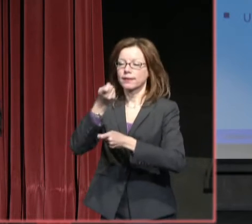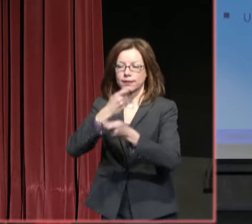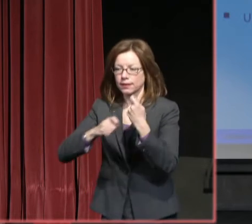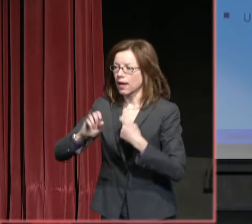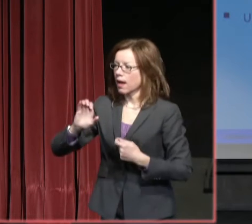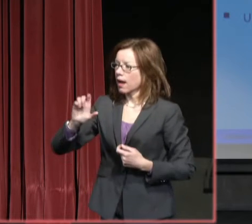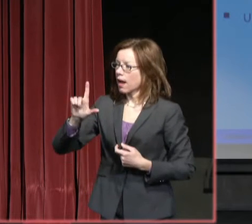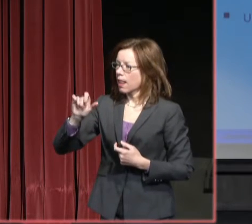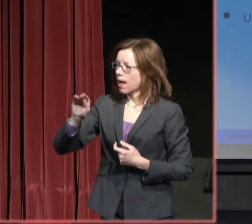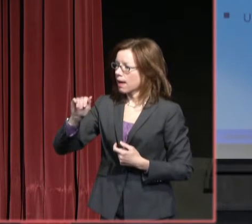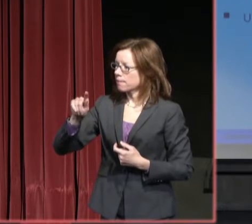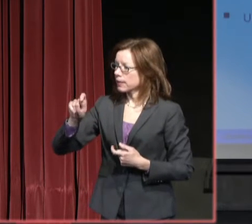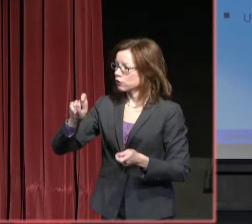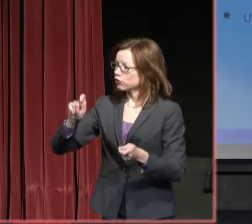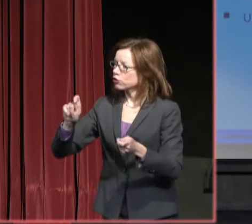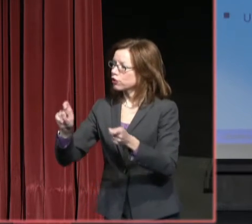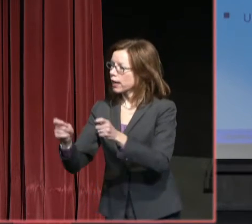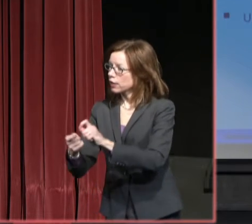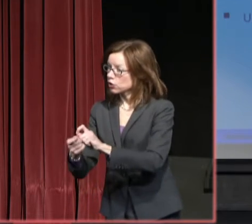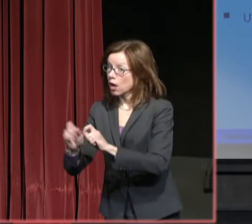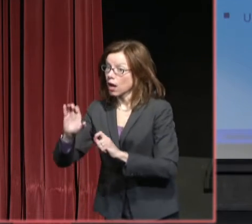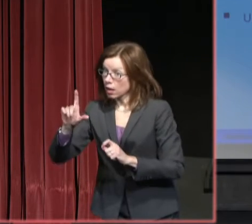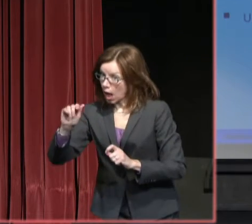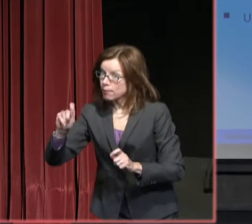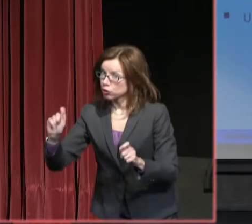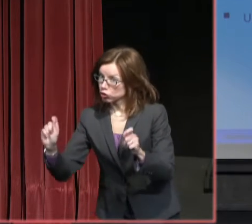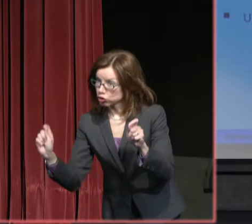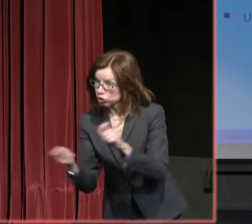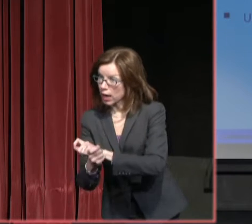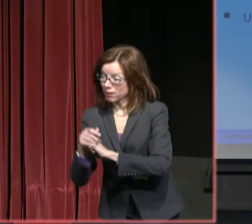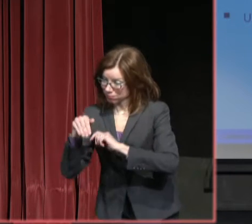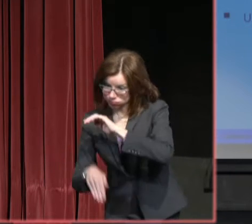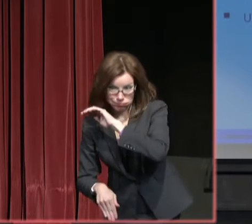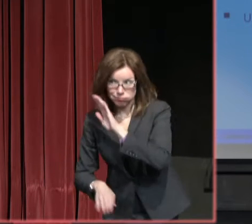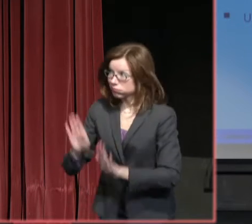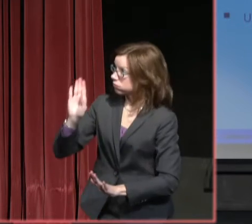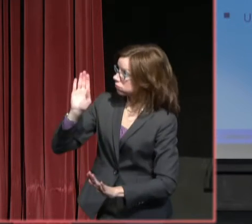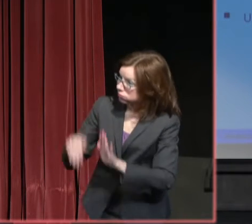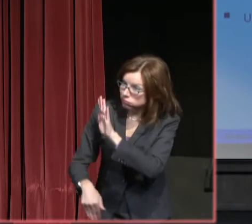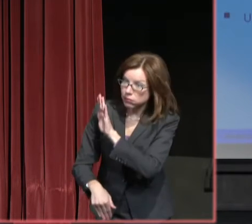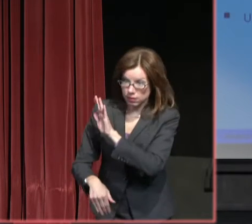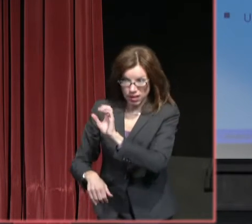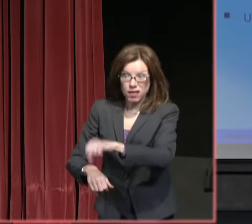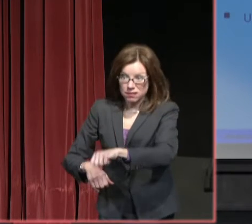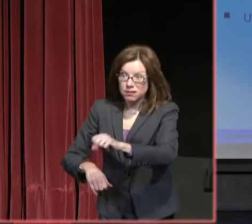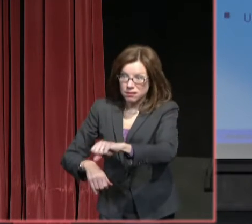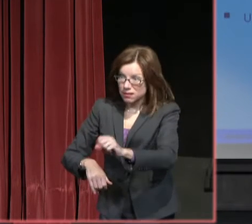The climate is changing, in the long-term it's getting warmer, but there always extreme events,